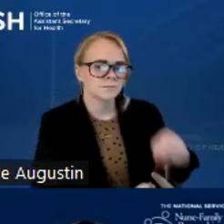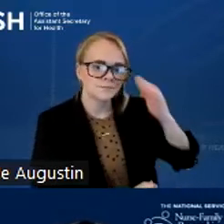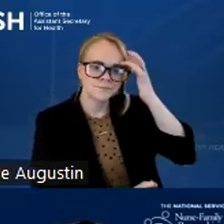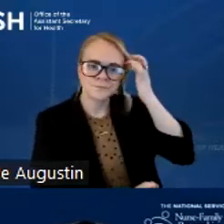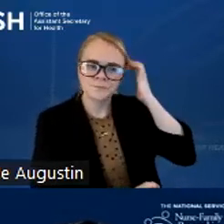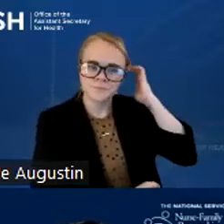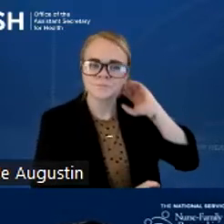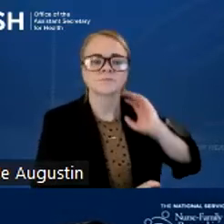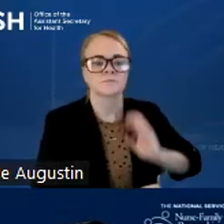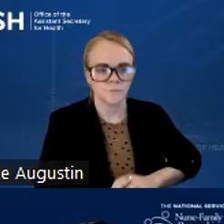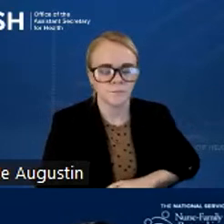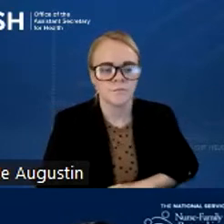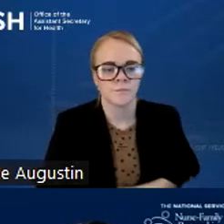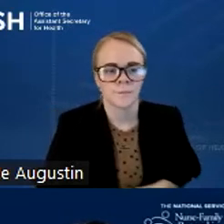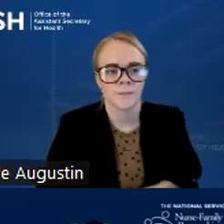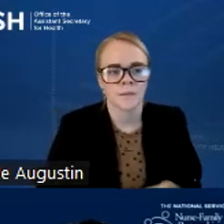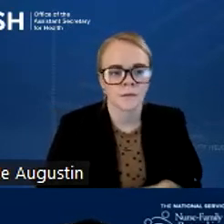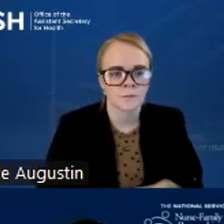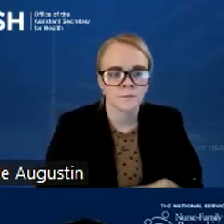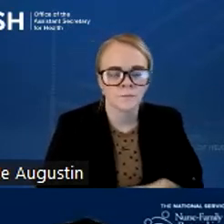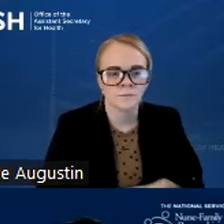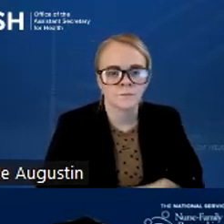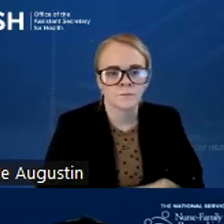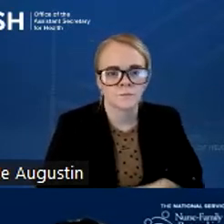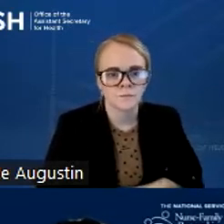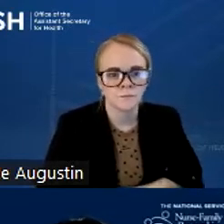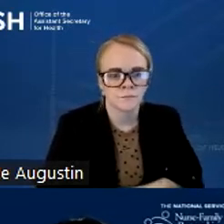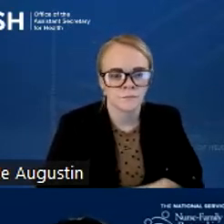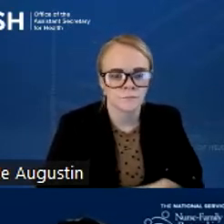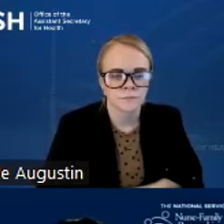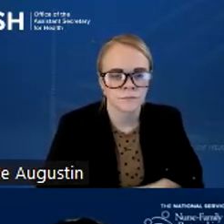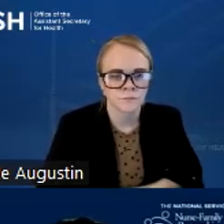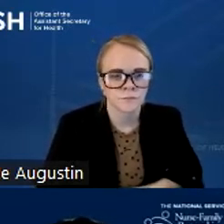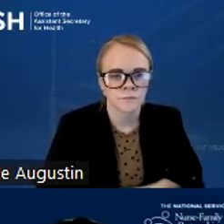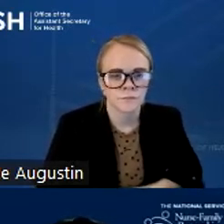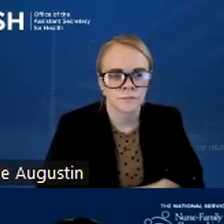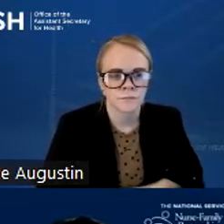care, less than 30 % are actually going to care in that next 12 months.